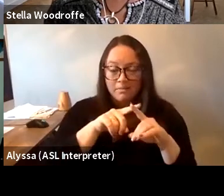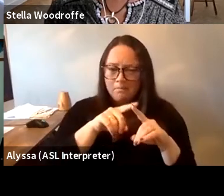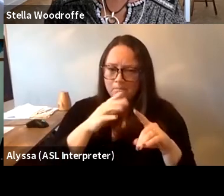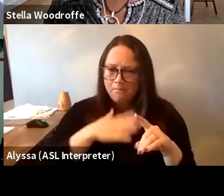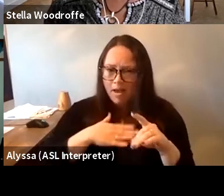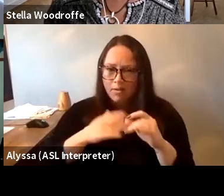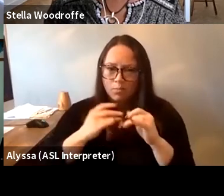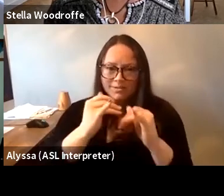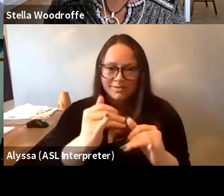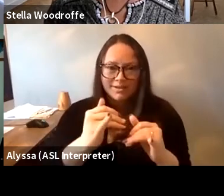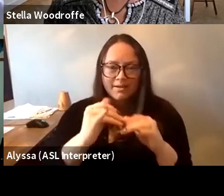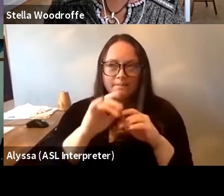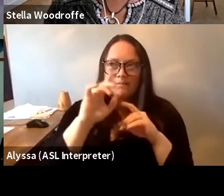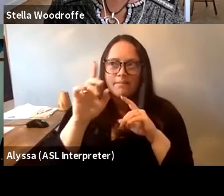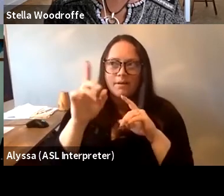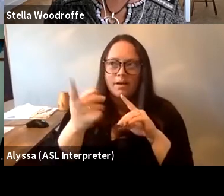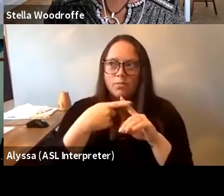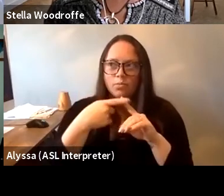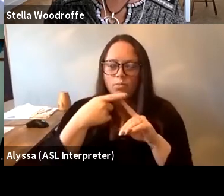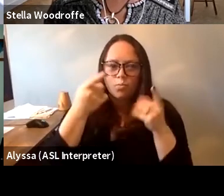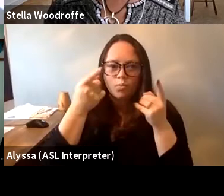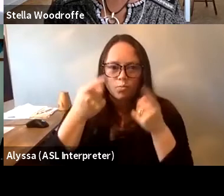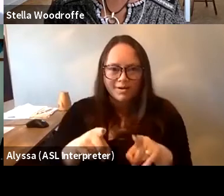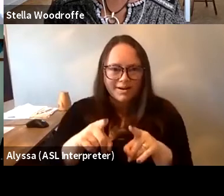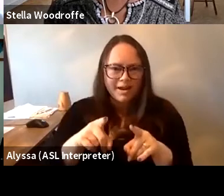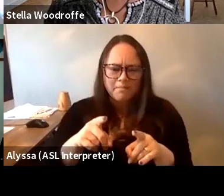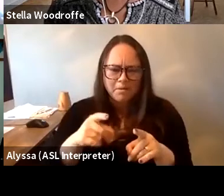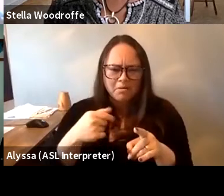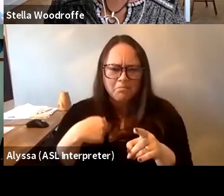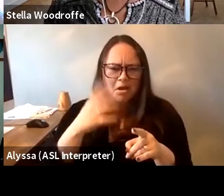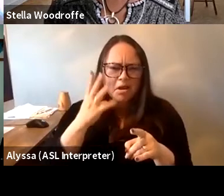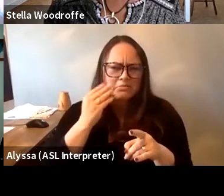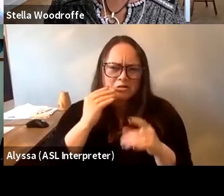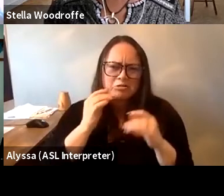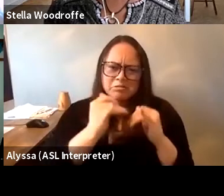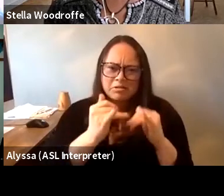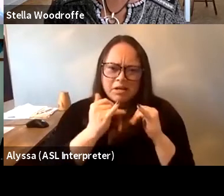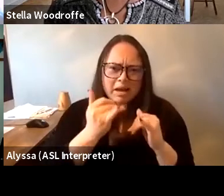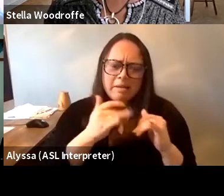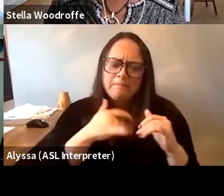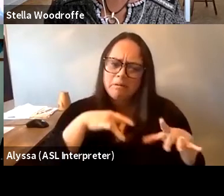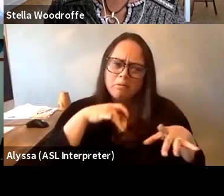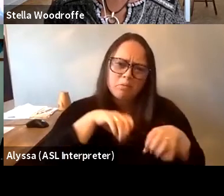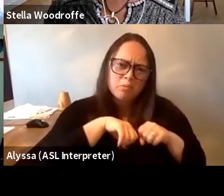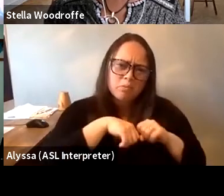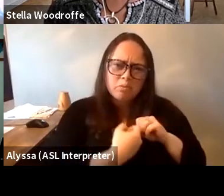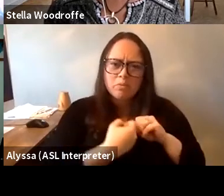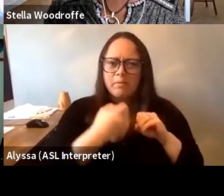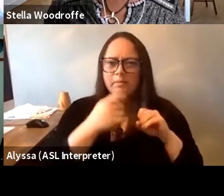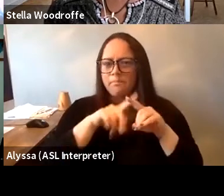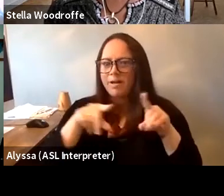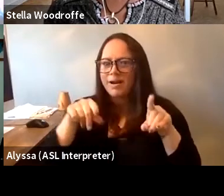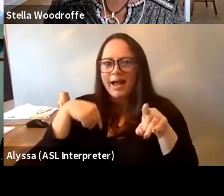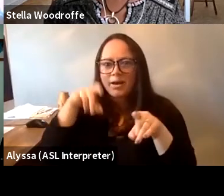happens, you know, similar things happen. My heart broke on it, but then I also had to control myself because I had